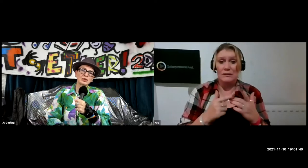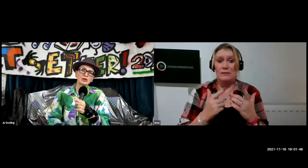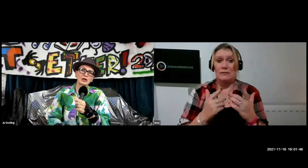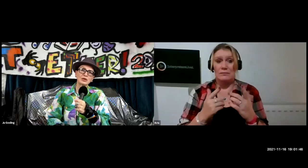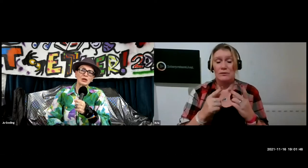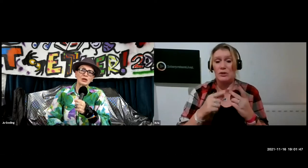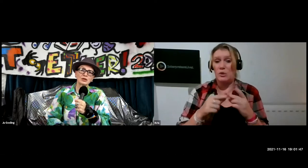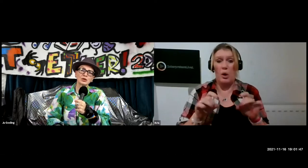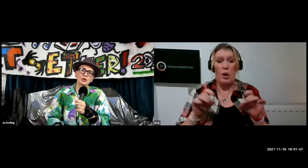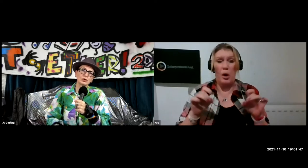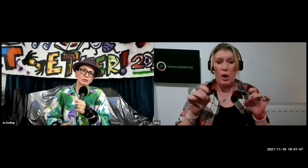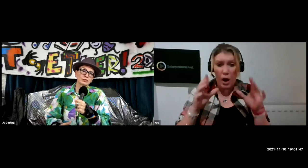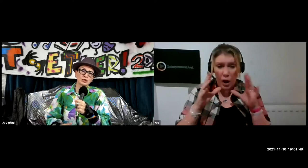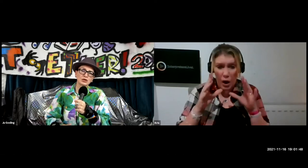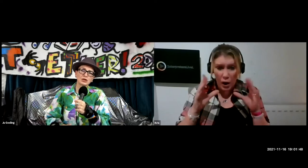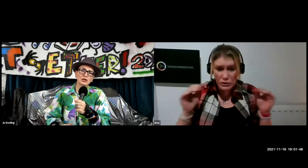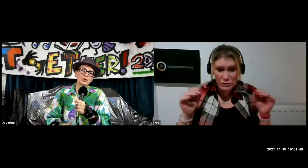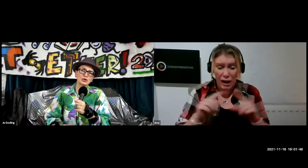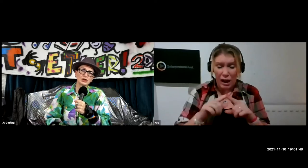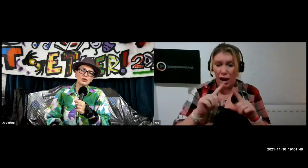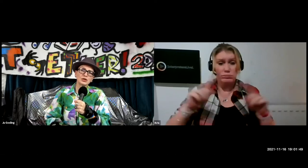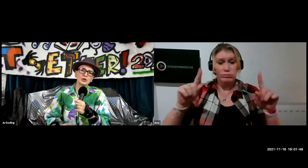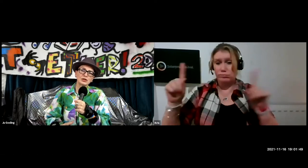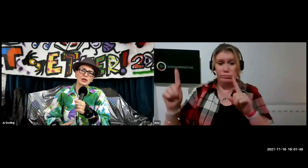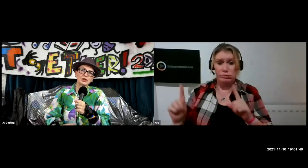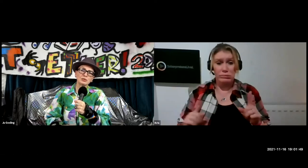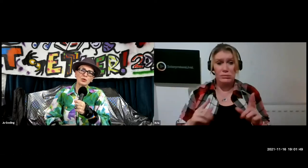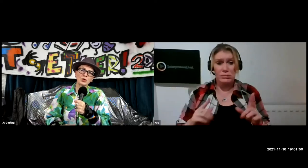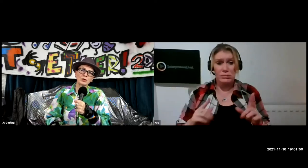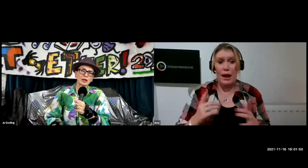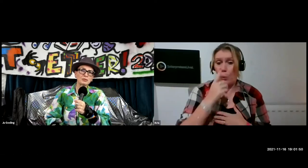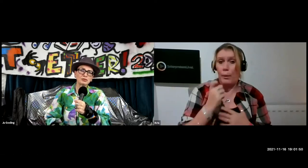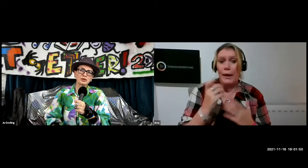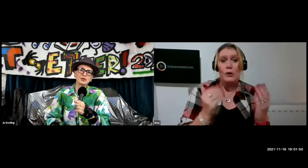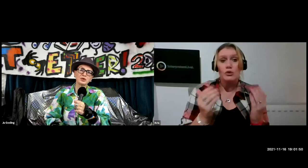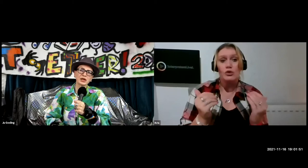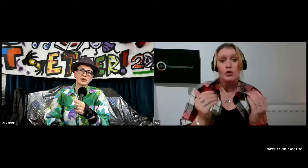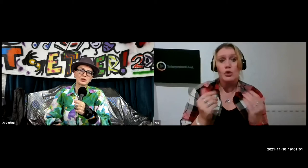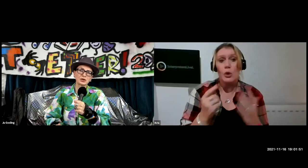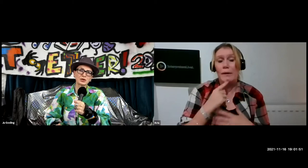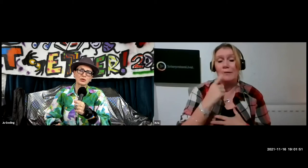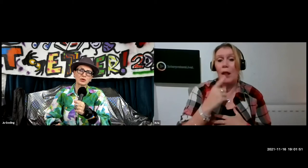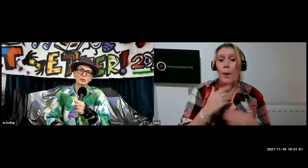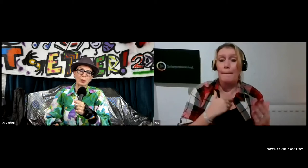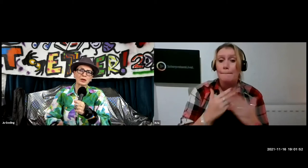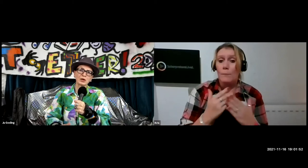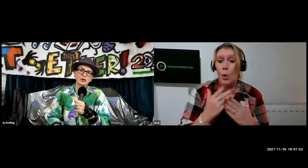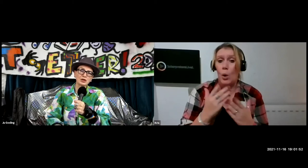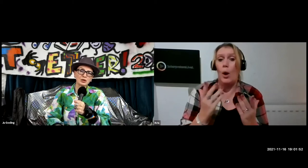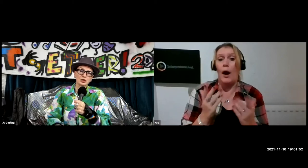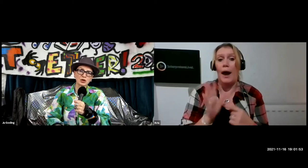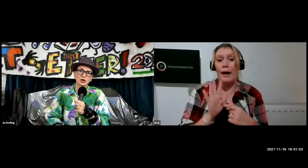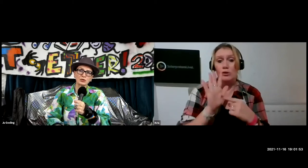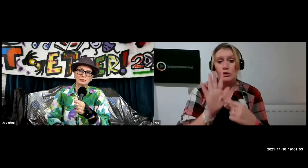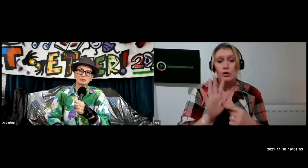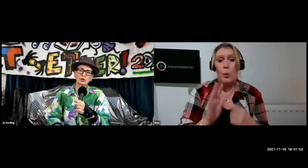together to introduce you and tell you more and preview excerpts from their new show.